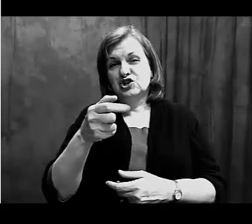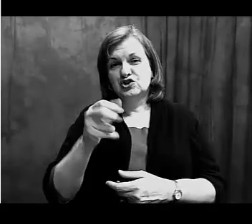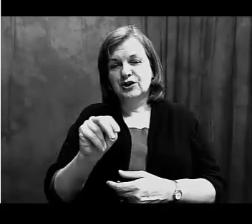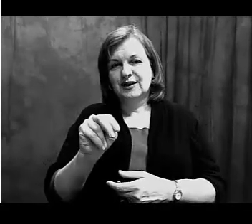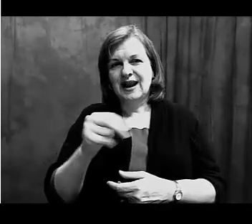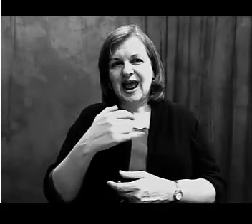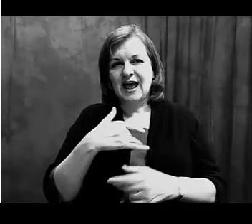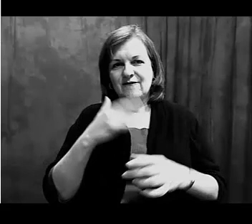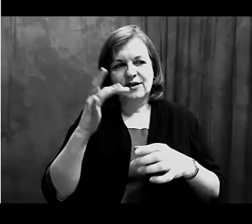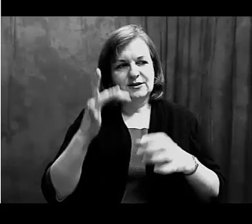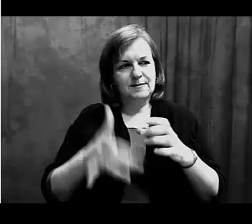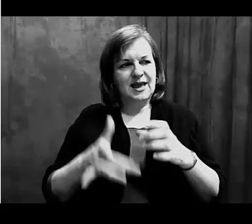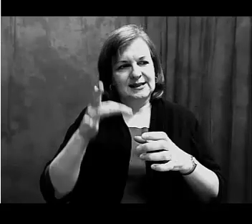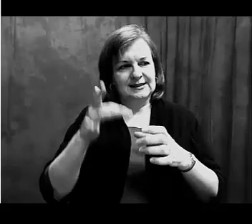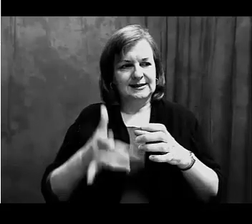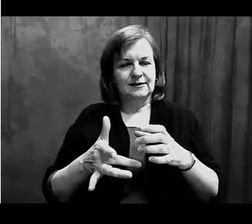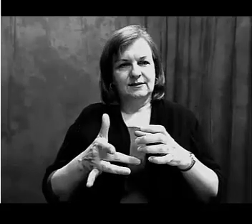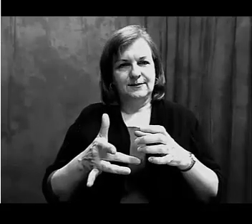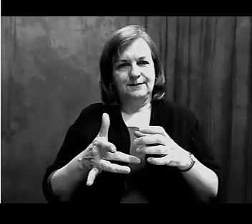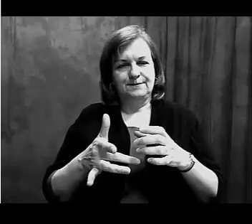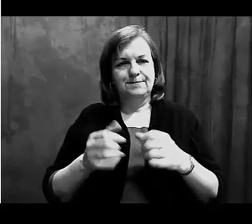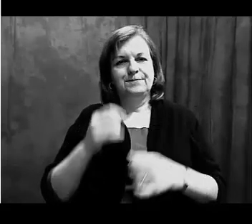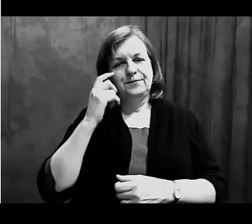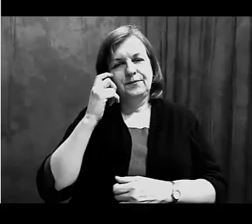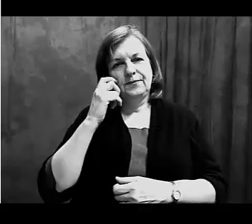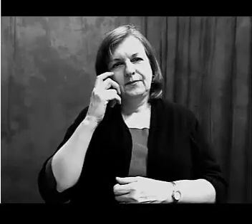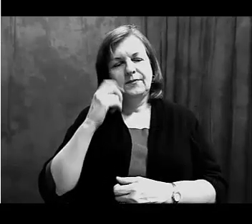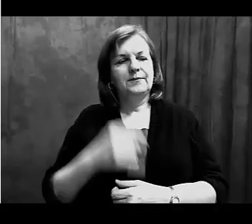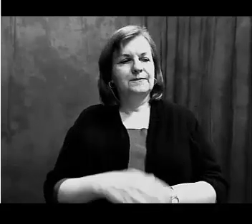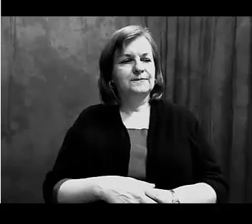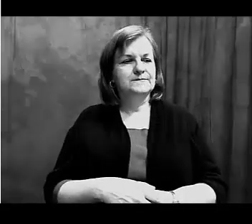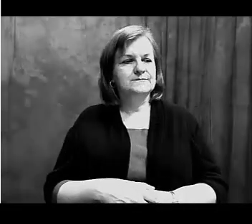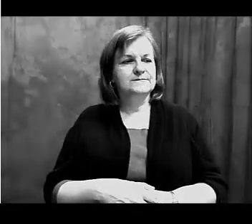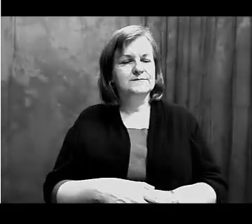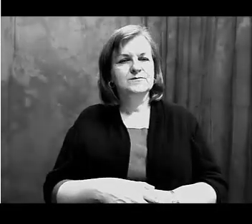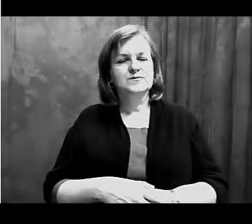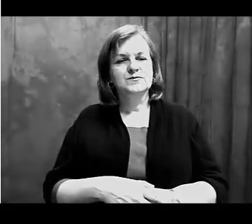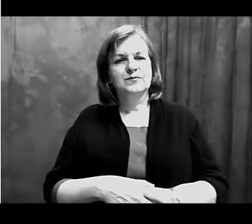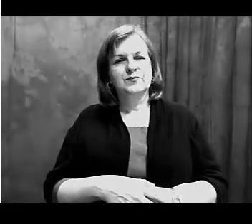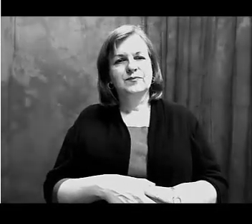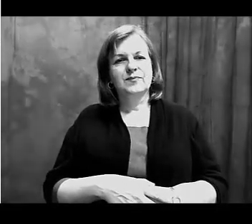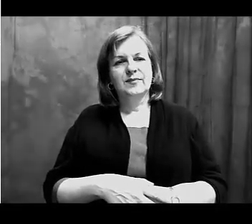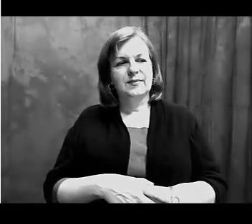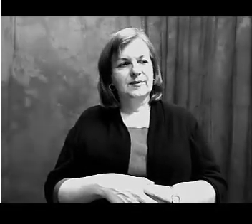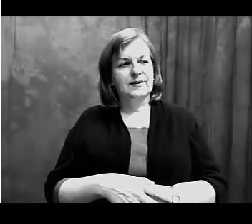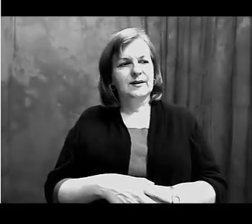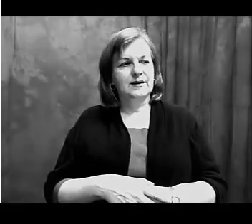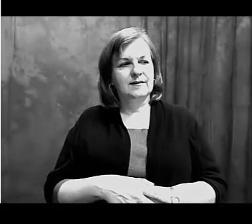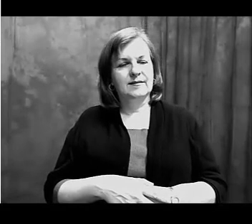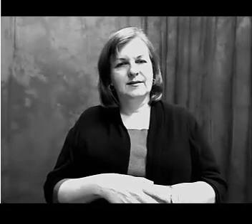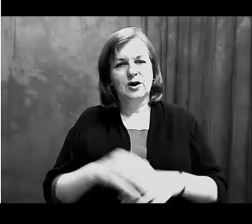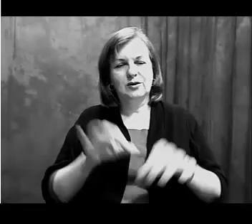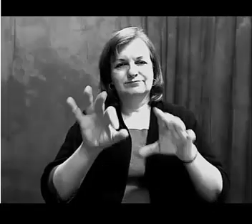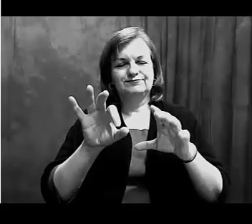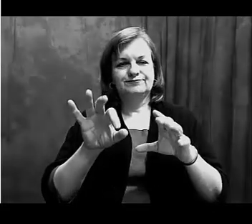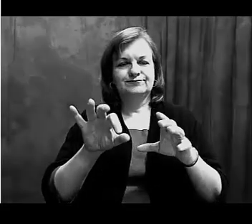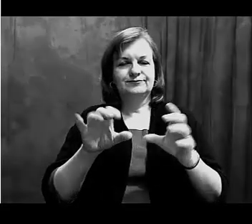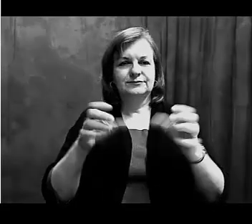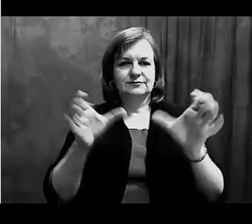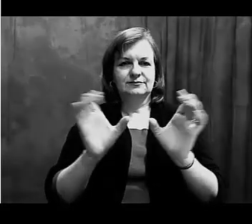gap junctions you see that these actually have a space here OK -- my gap junction picture here to show you